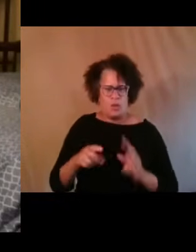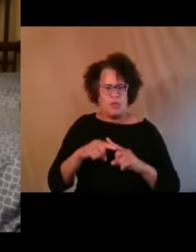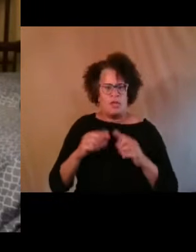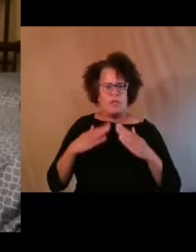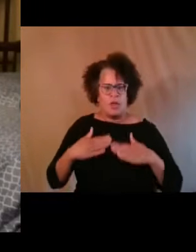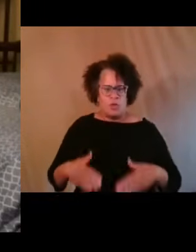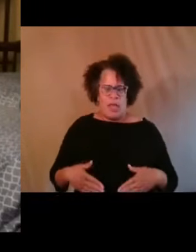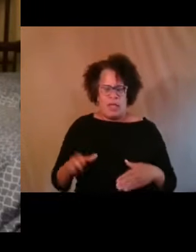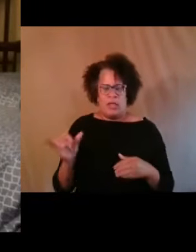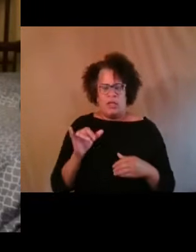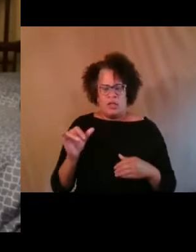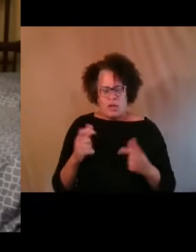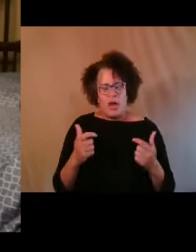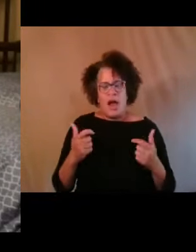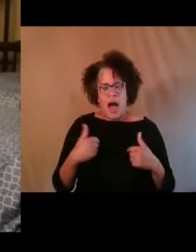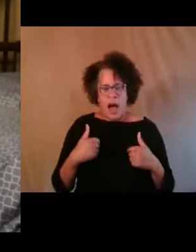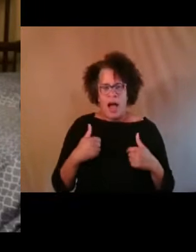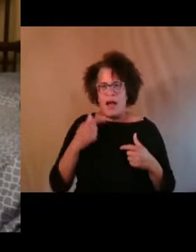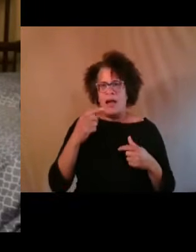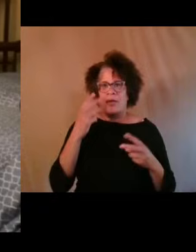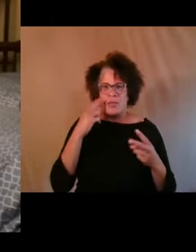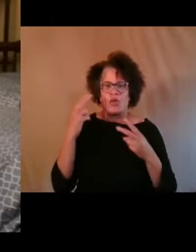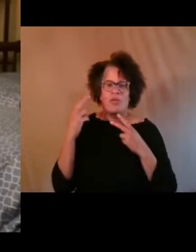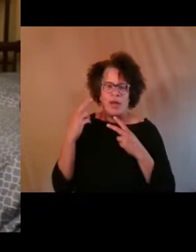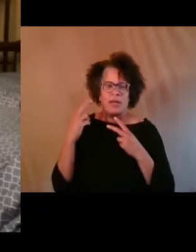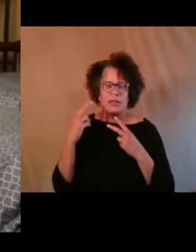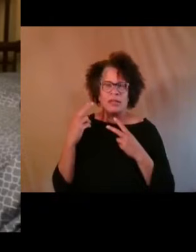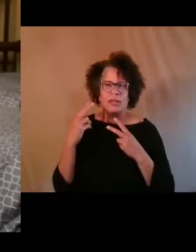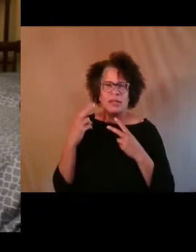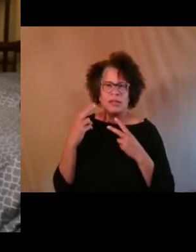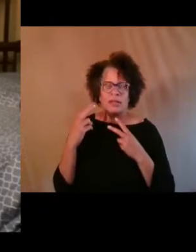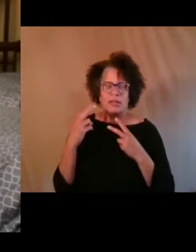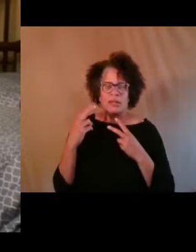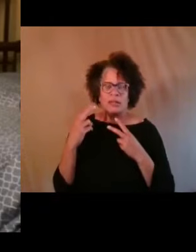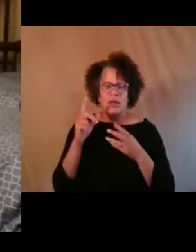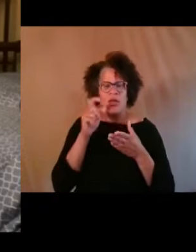I am reminded of the writing of Ta-Nehisi Coates